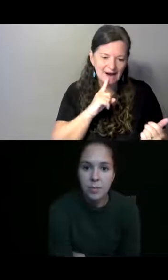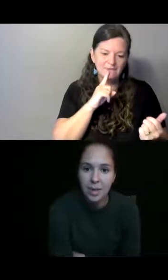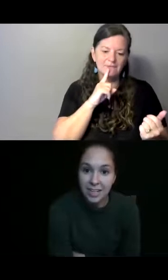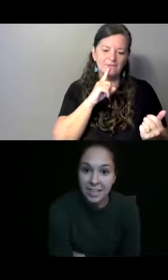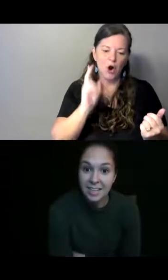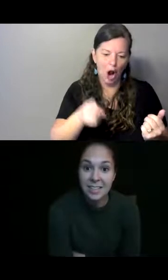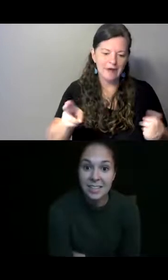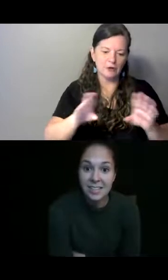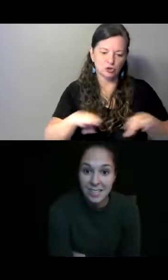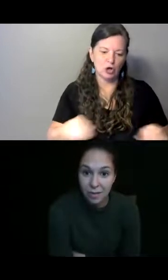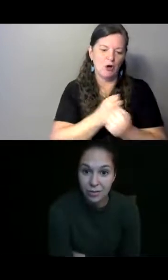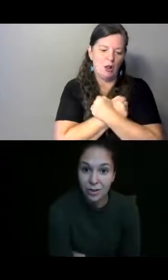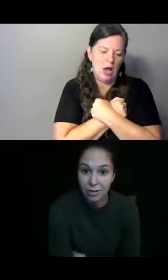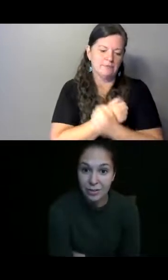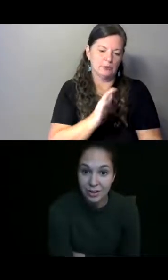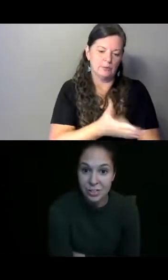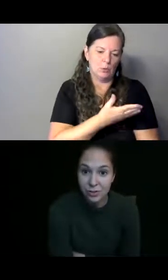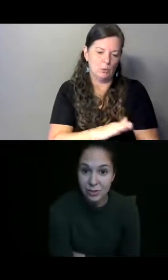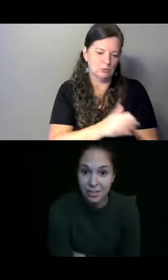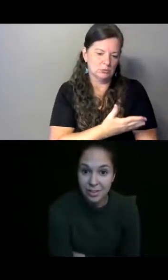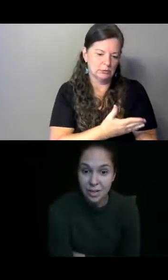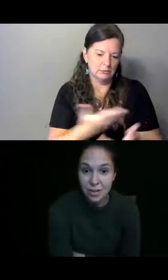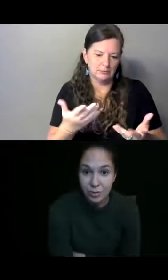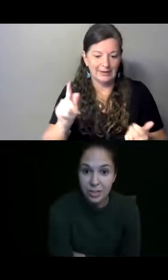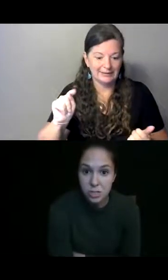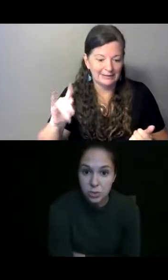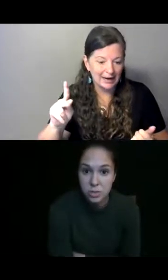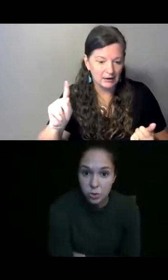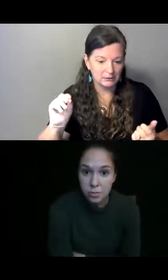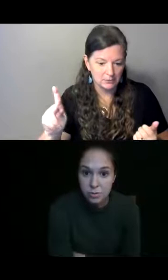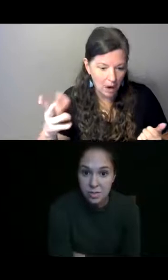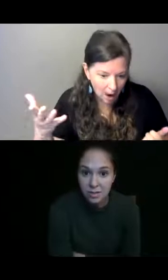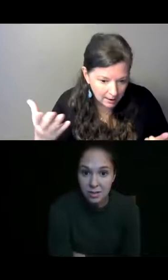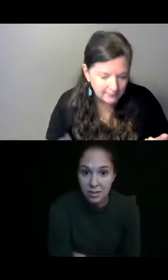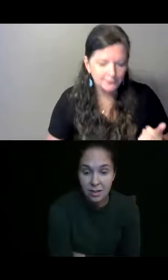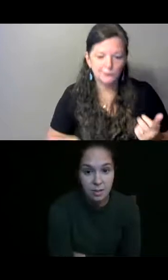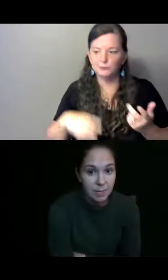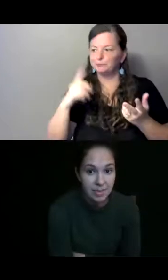many Deaf and hard of hearing children really do enjoy music. I mean,